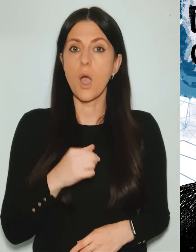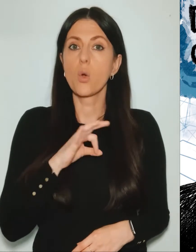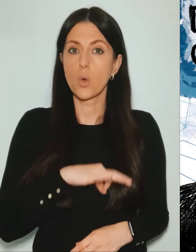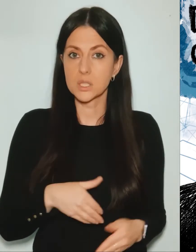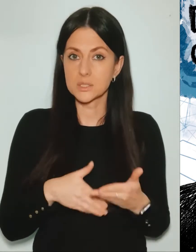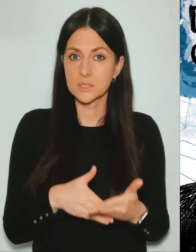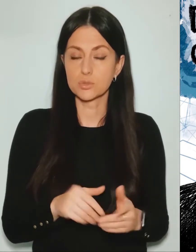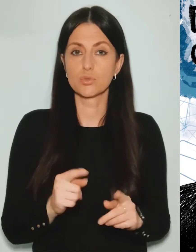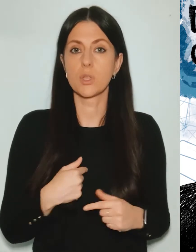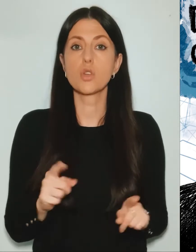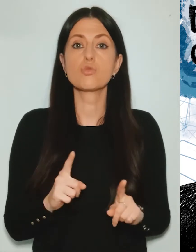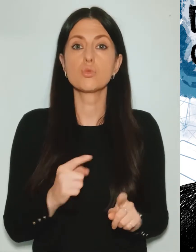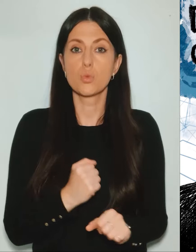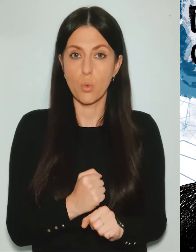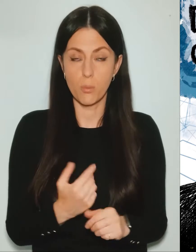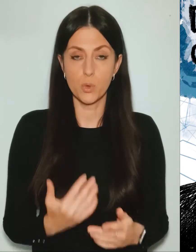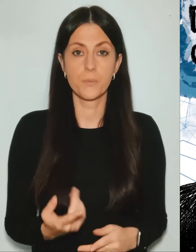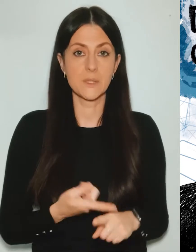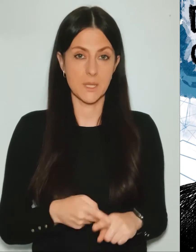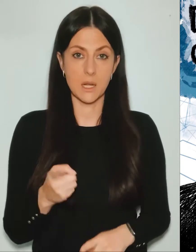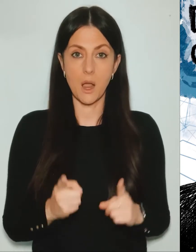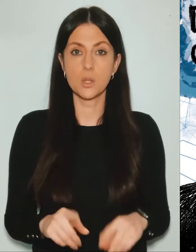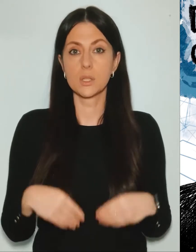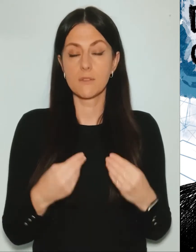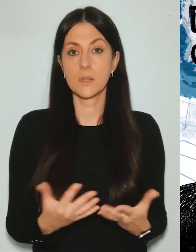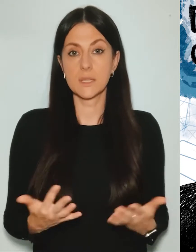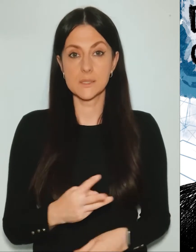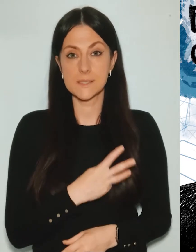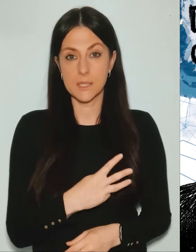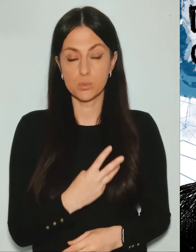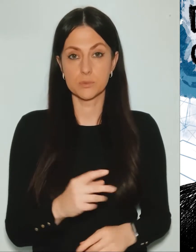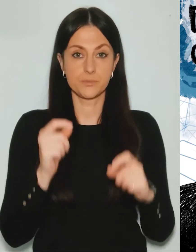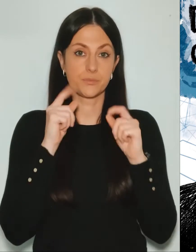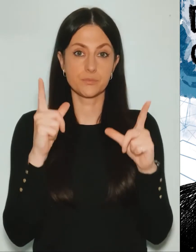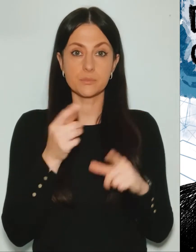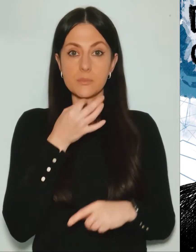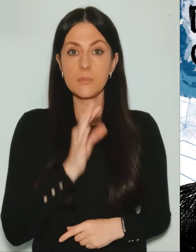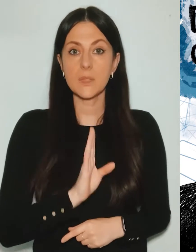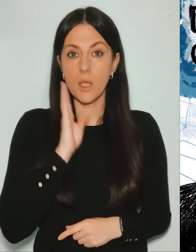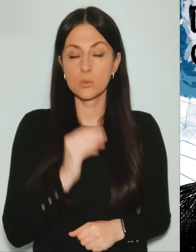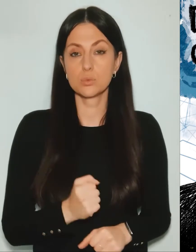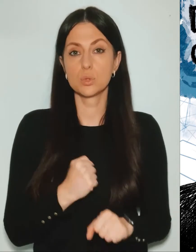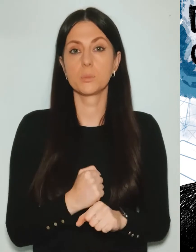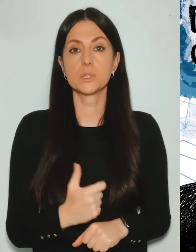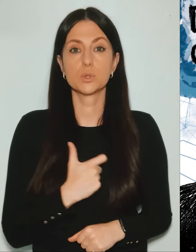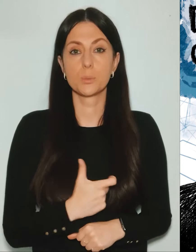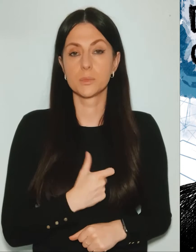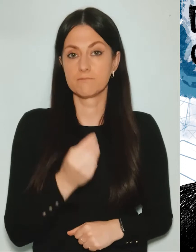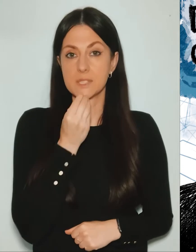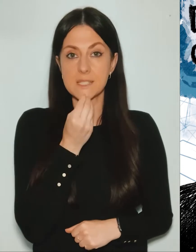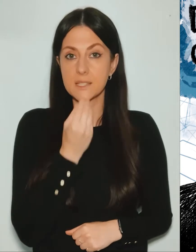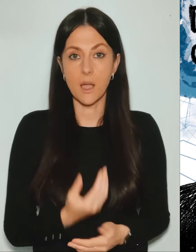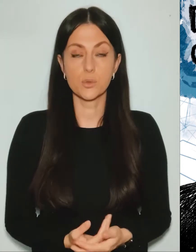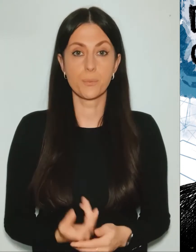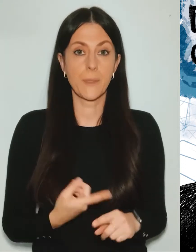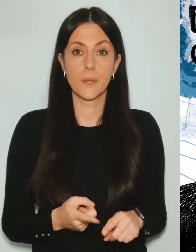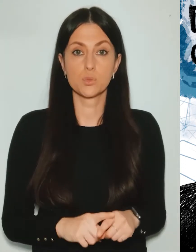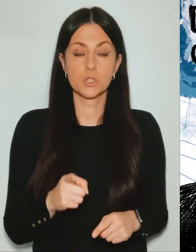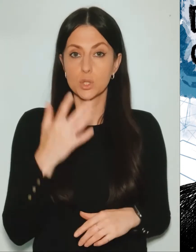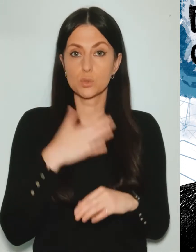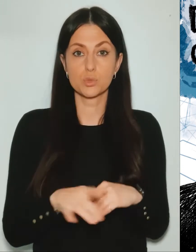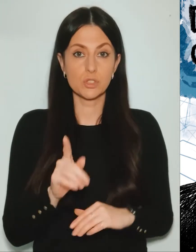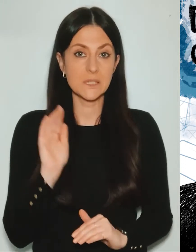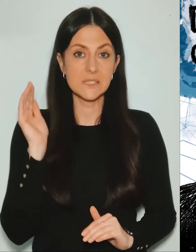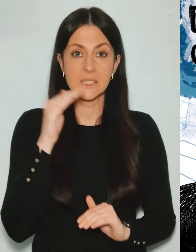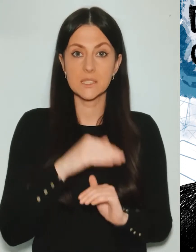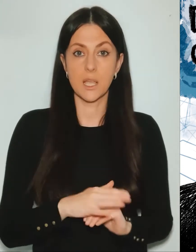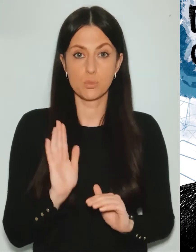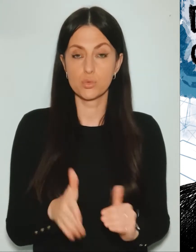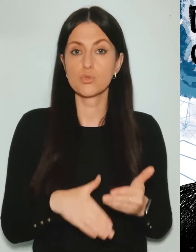and it really gave me some incentive to wake up in the morning, make yourself breakfast, because you realize that you're going to be helping people all day.